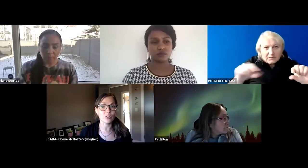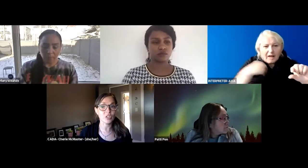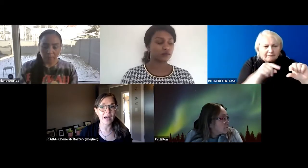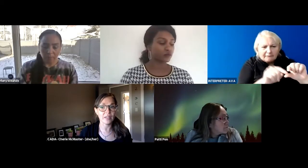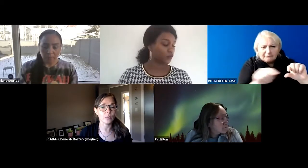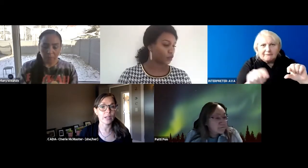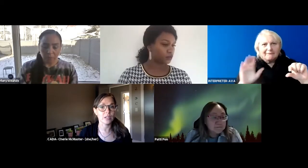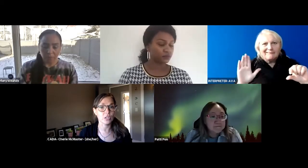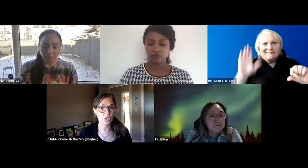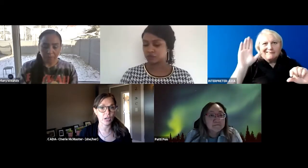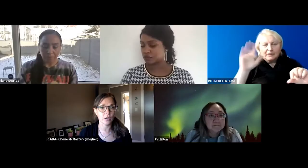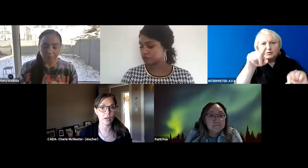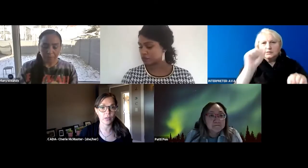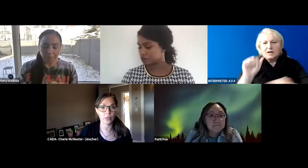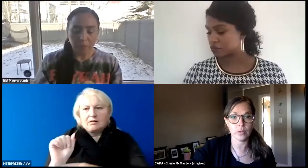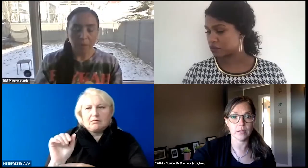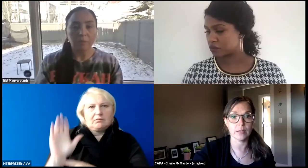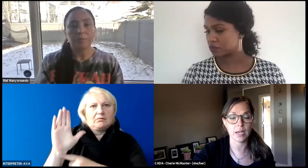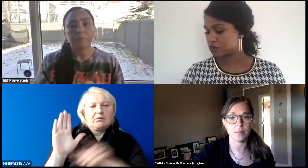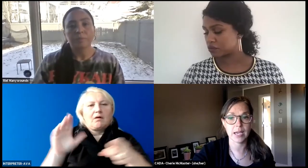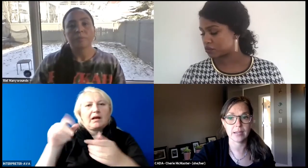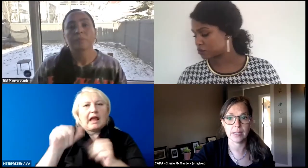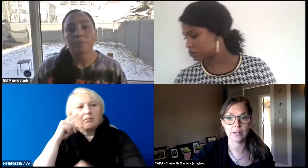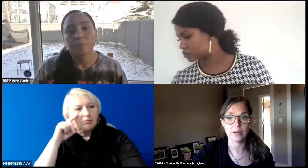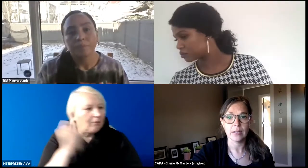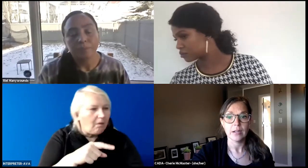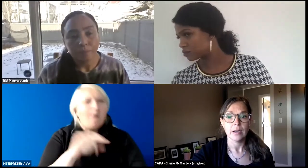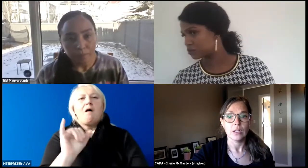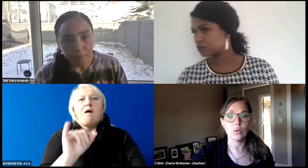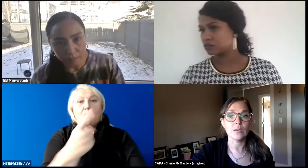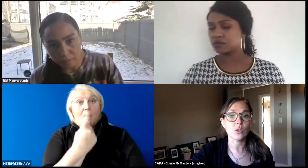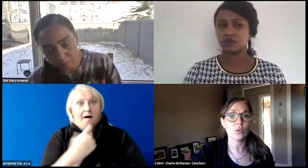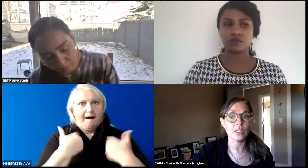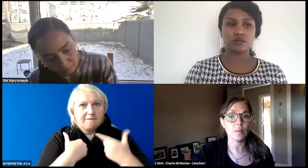the chat that you would like to share through the typed text there. You can use the three-dot